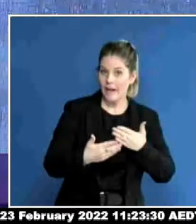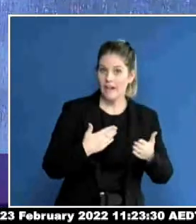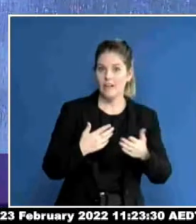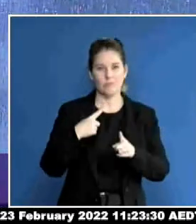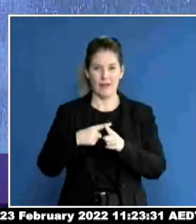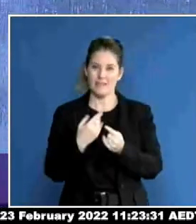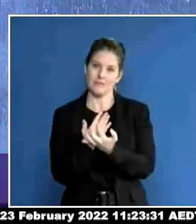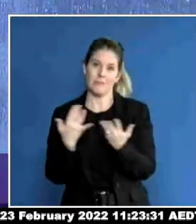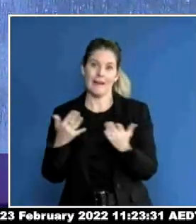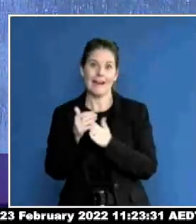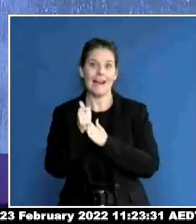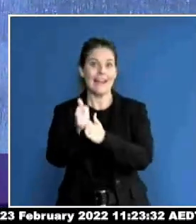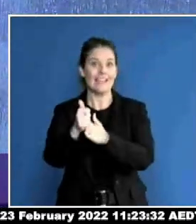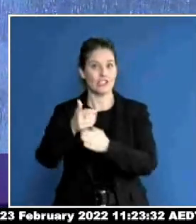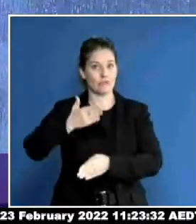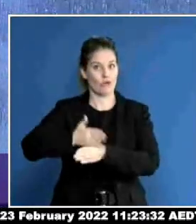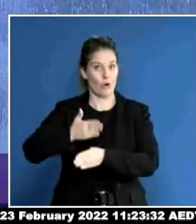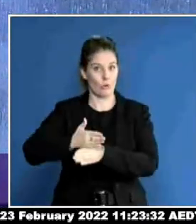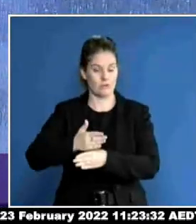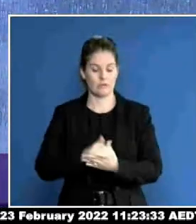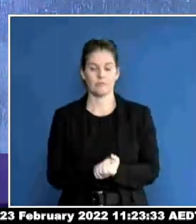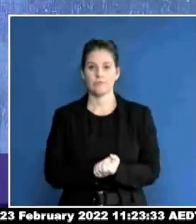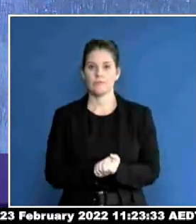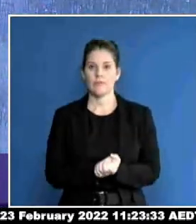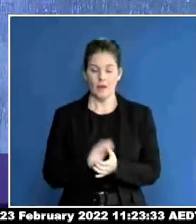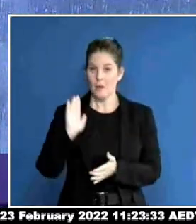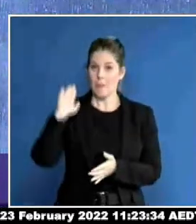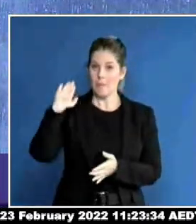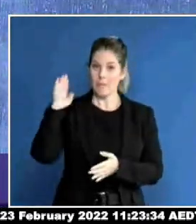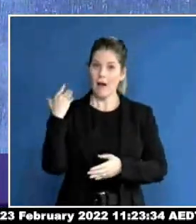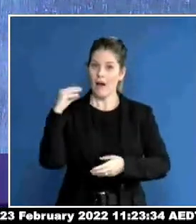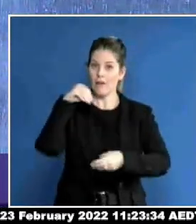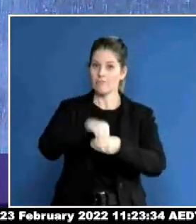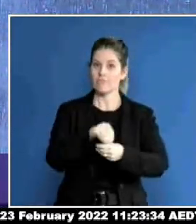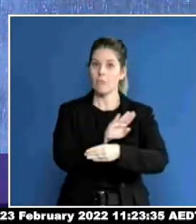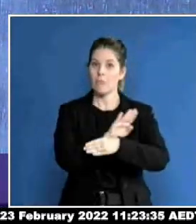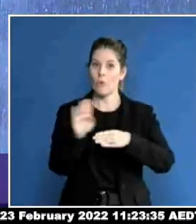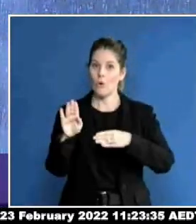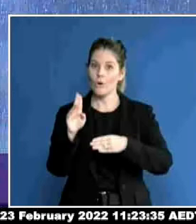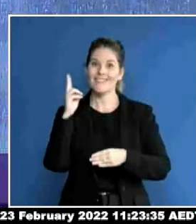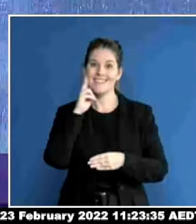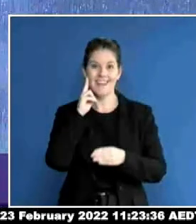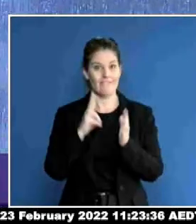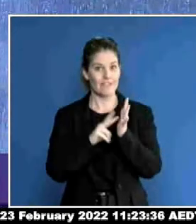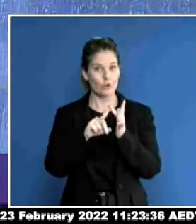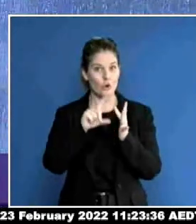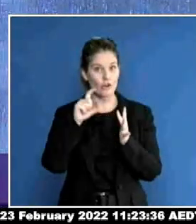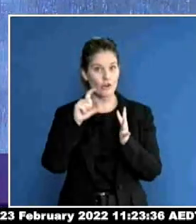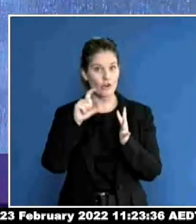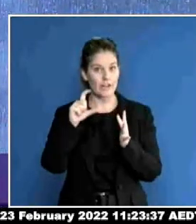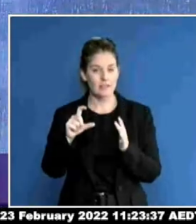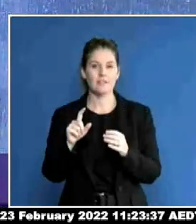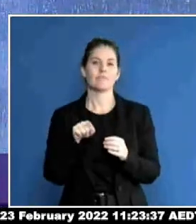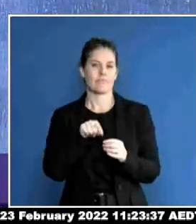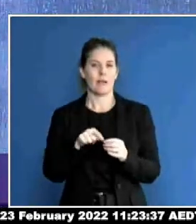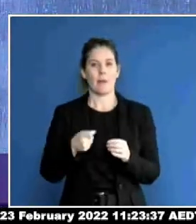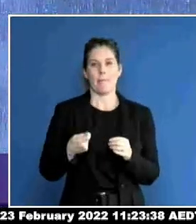She's previously been on the board of Deaf Victoria and is currently a member of the Royal Women's Hospital Community Advisory Committee.